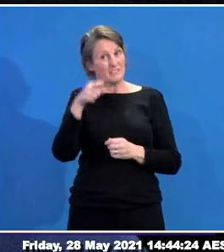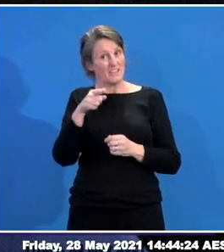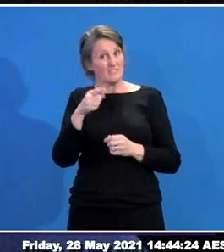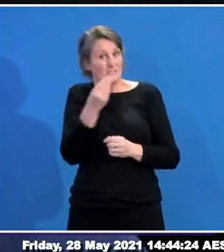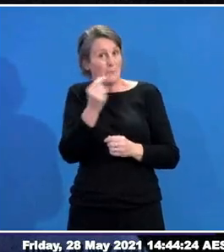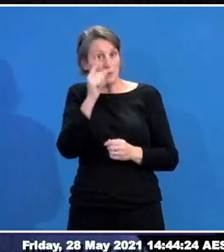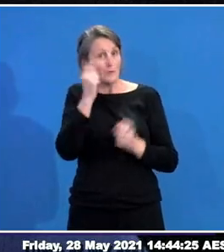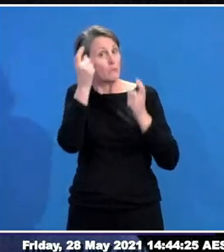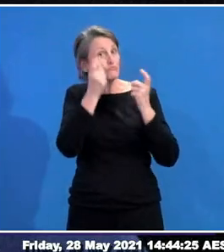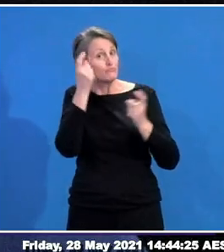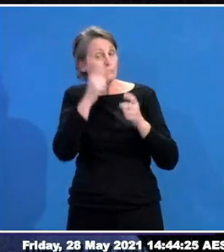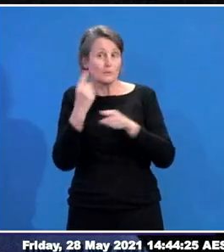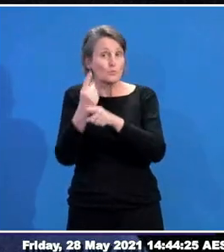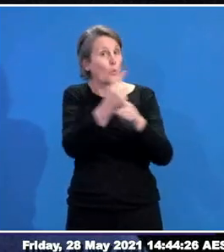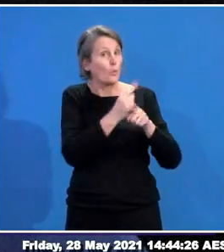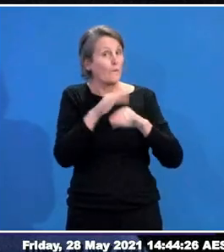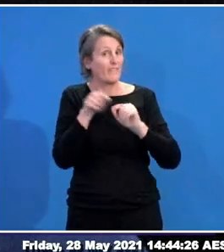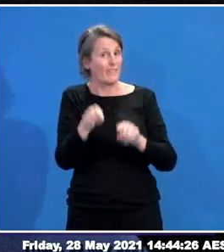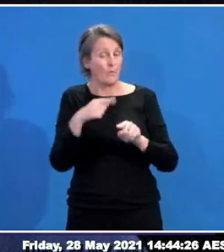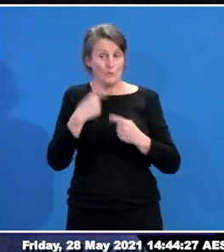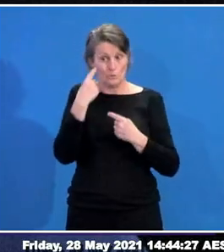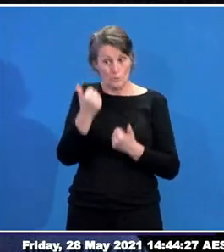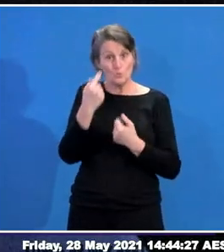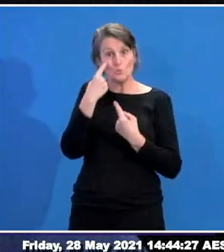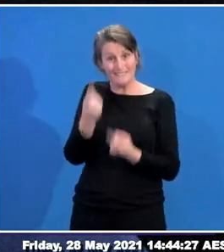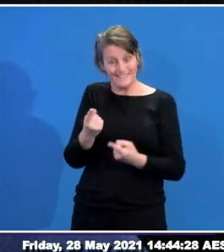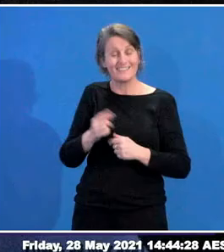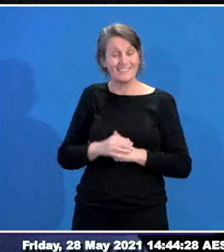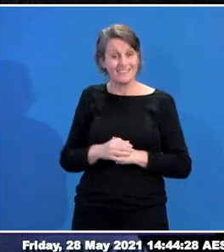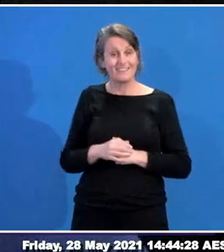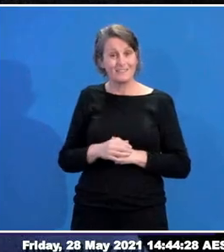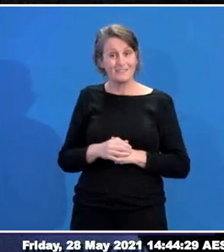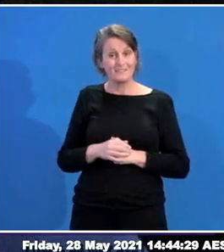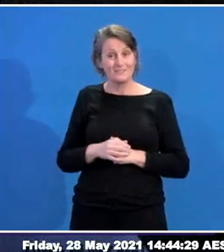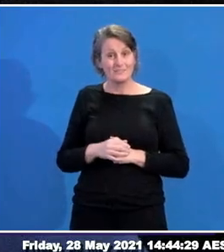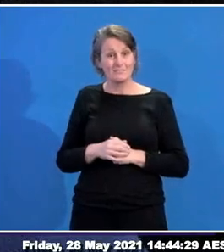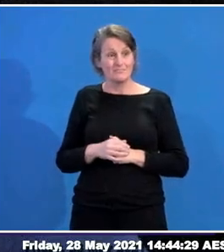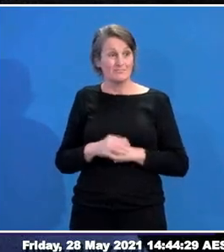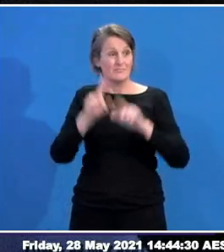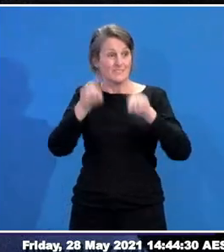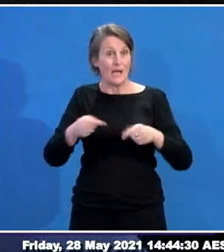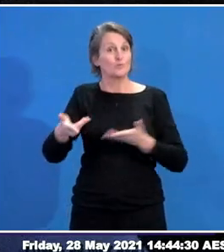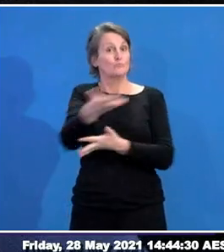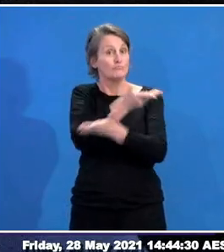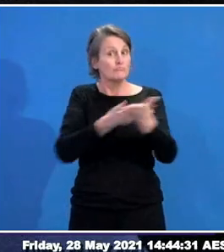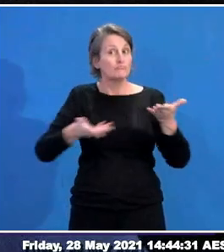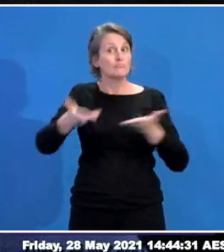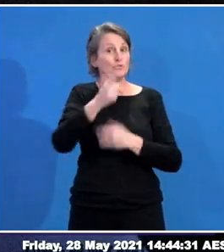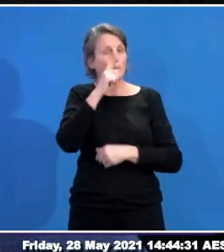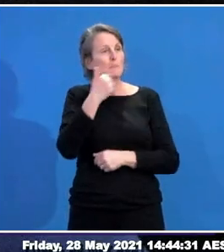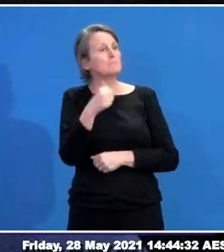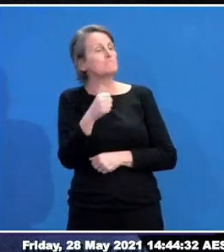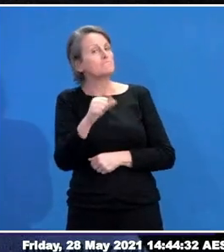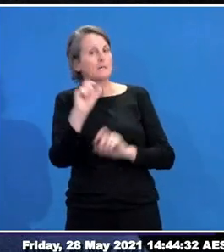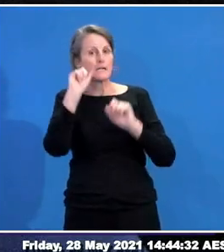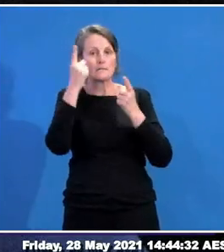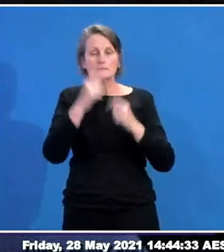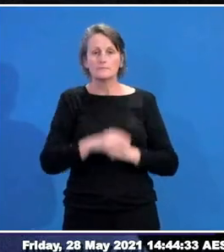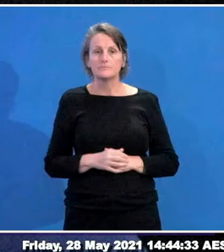would be a good thing to see that same conversation occurring in this sector.